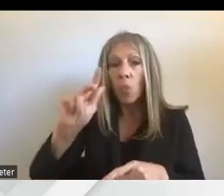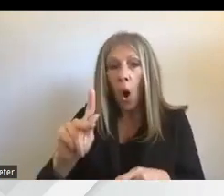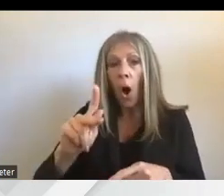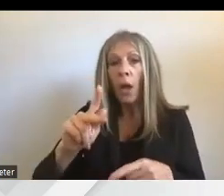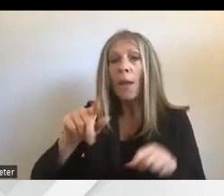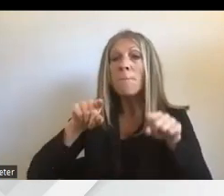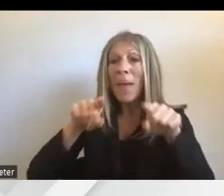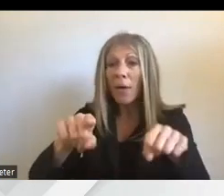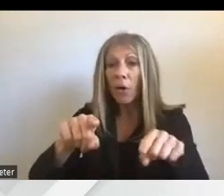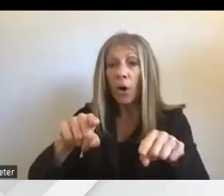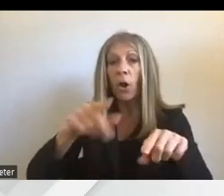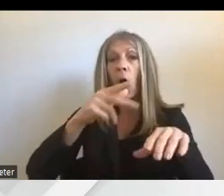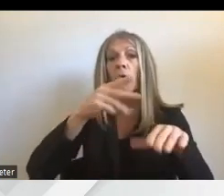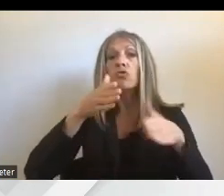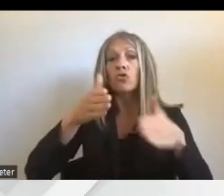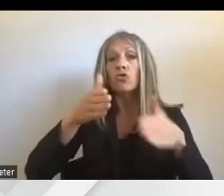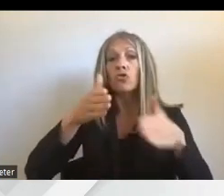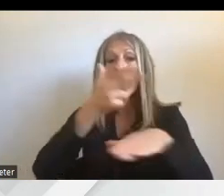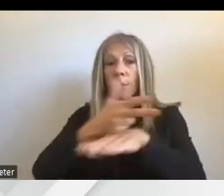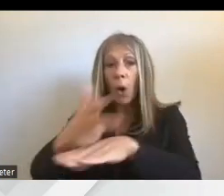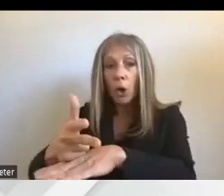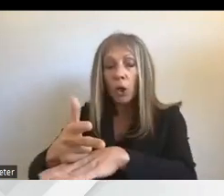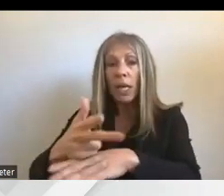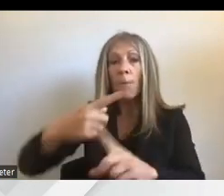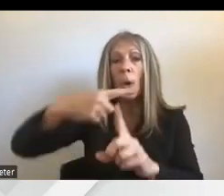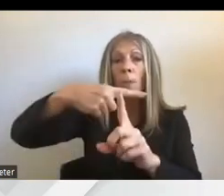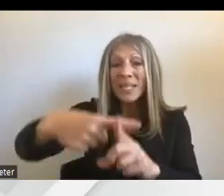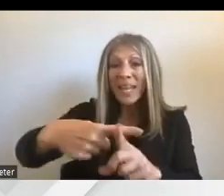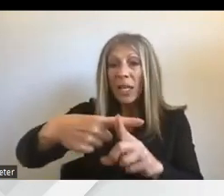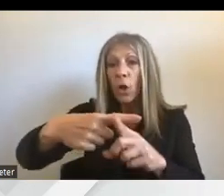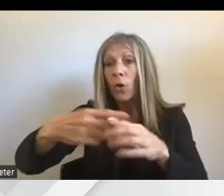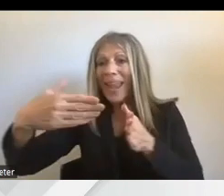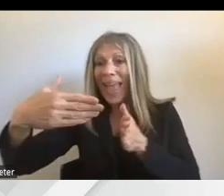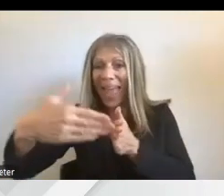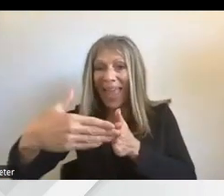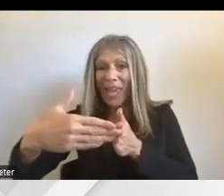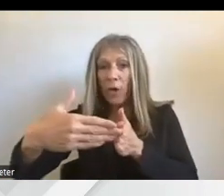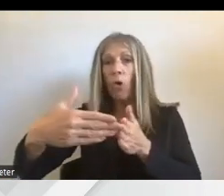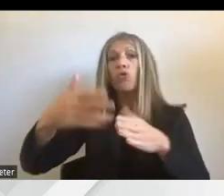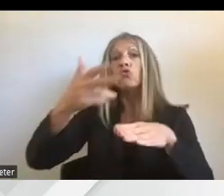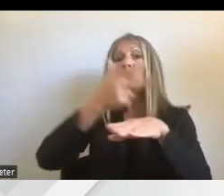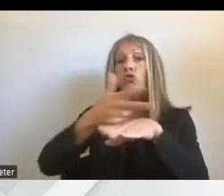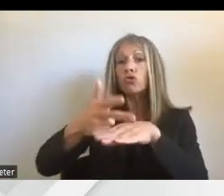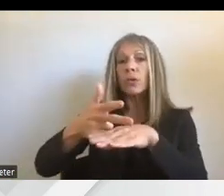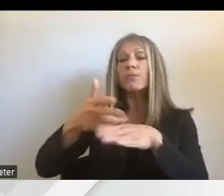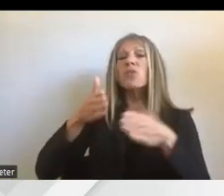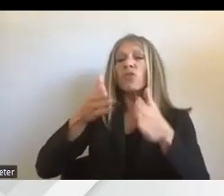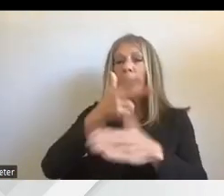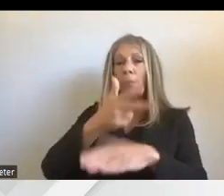parking, perpendicular and angled on-street parking, as well as at passenger loading zones.